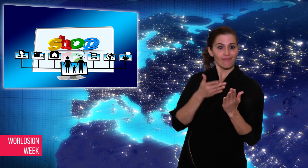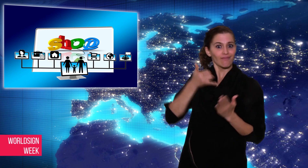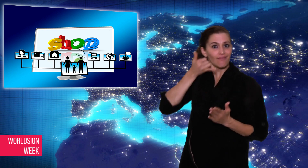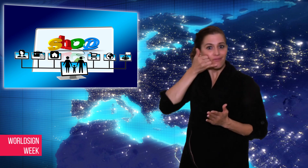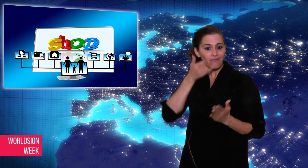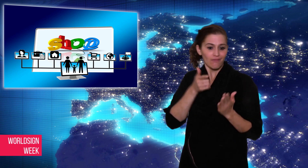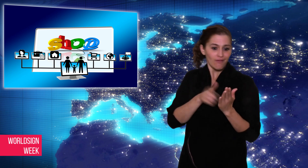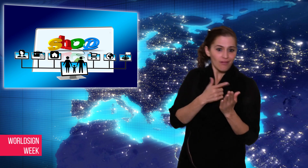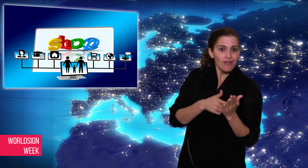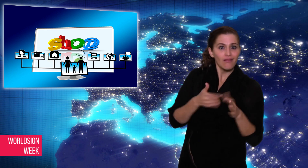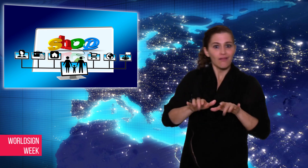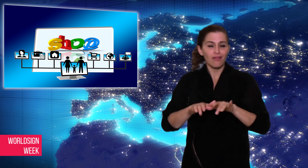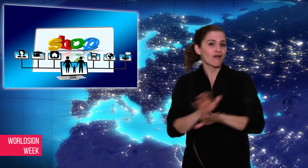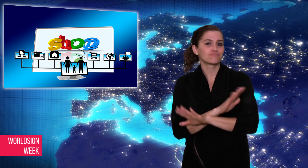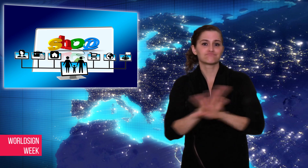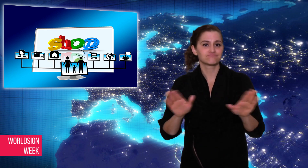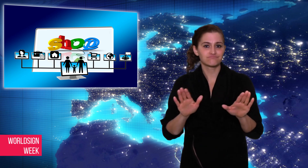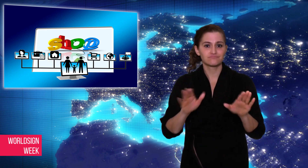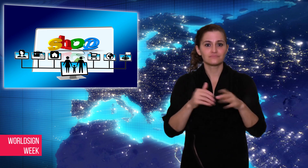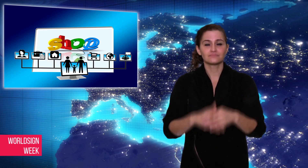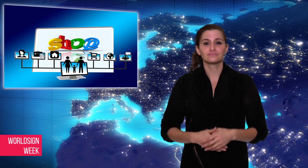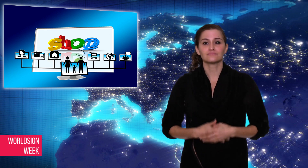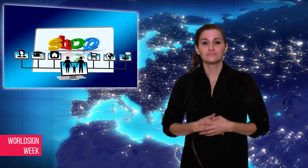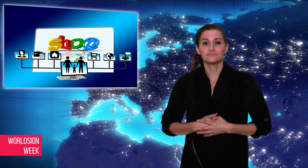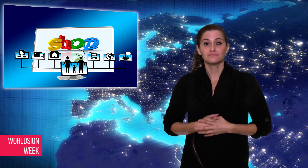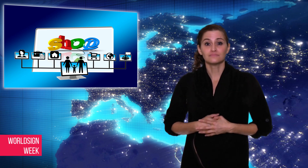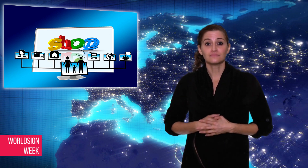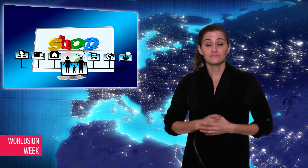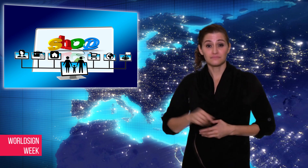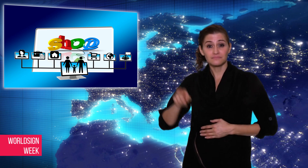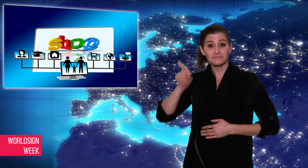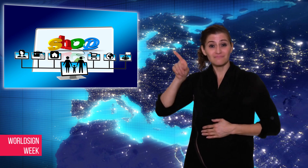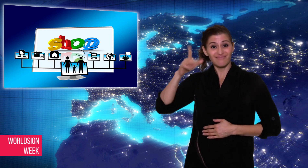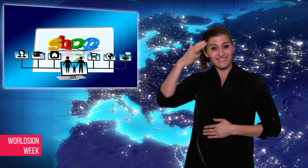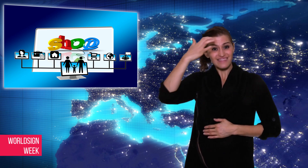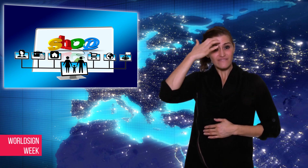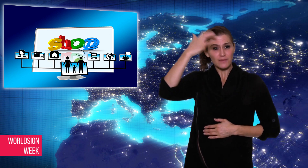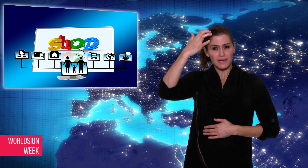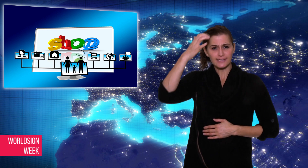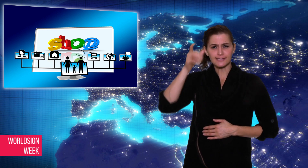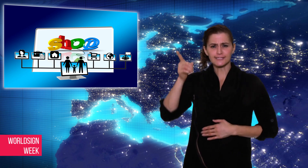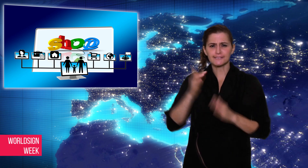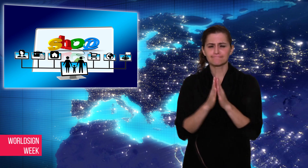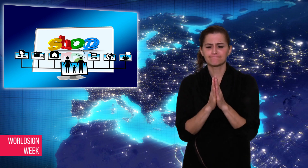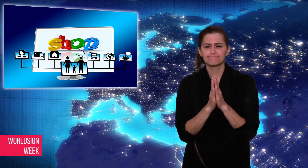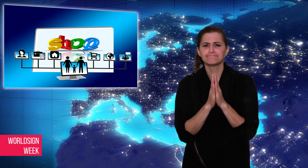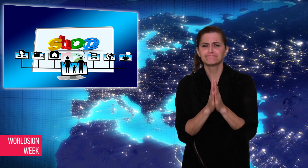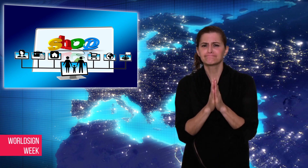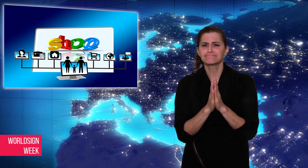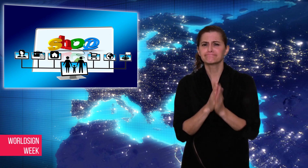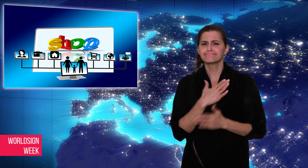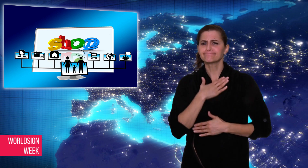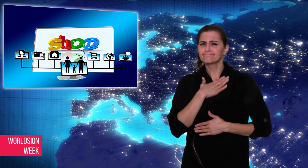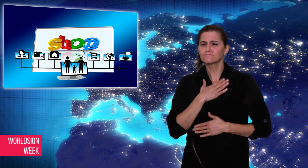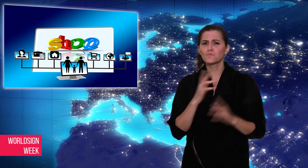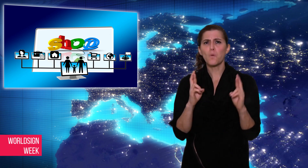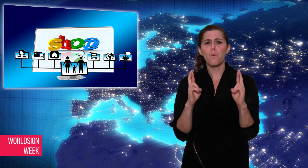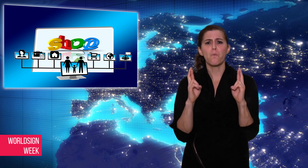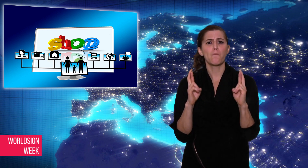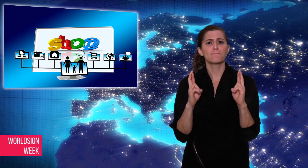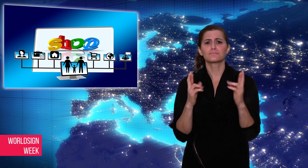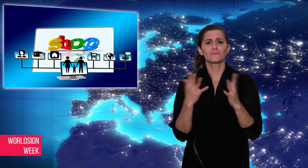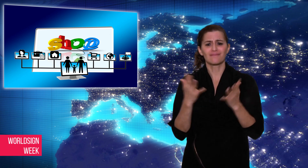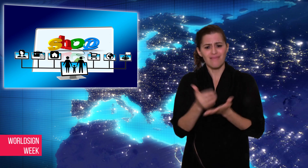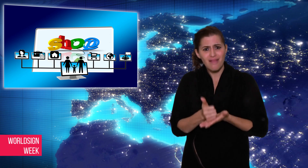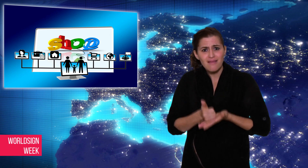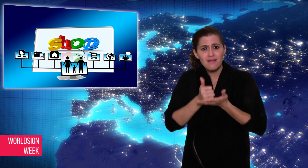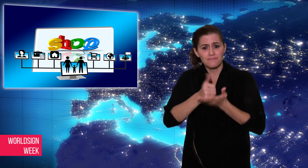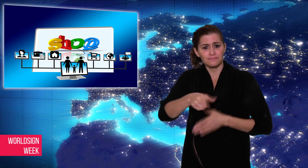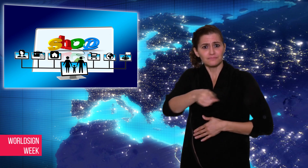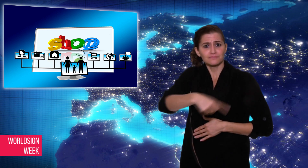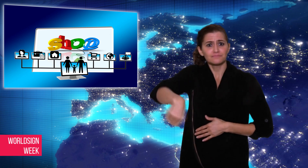government hopes to help children